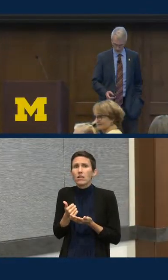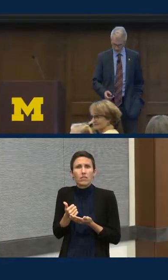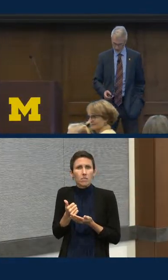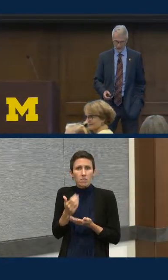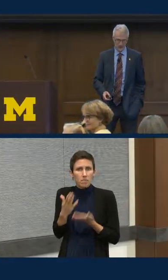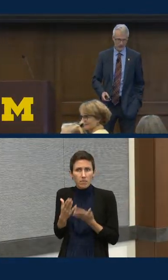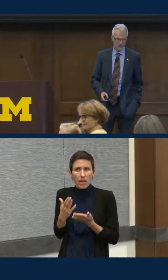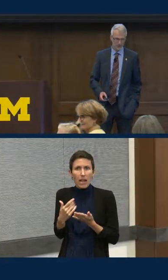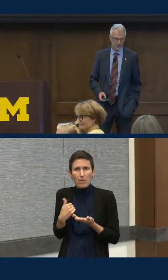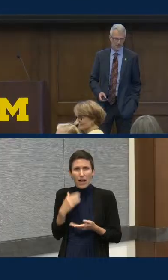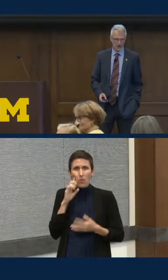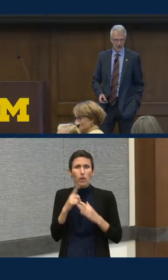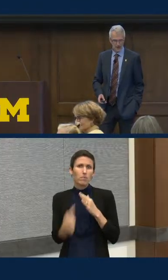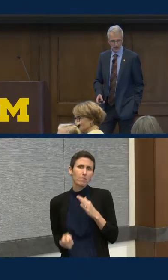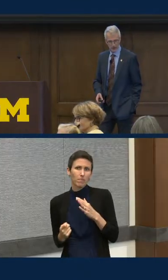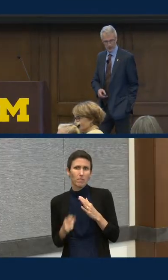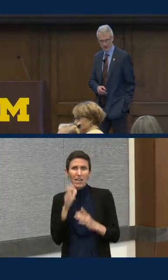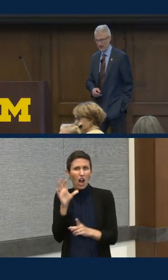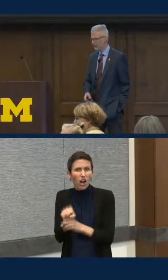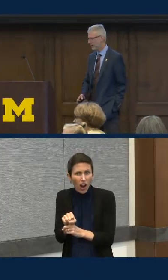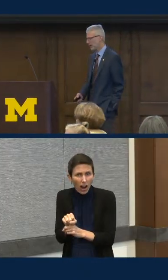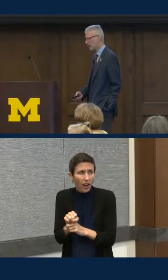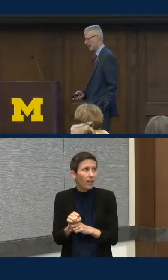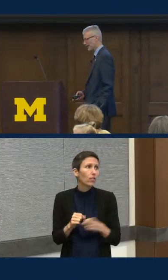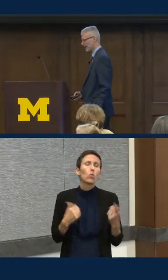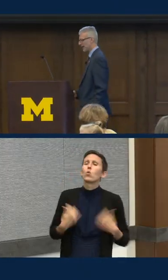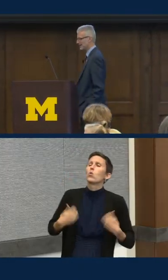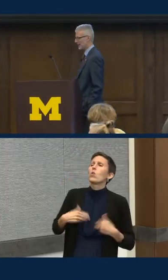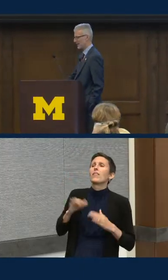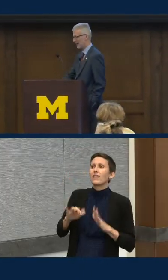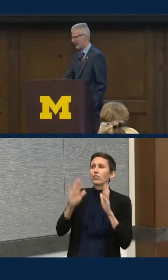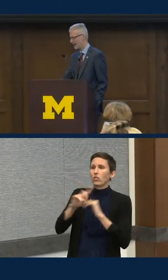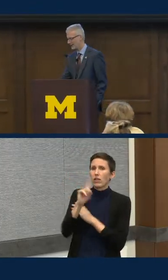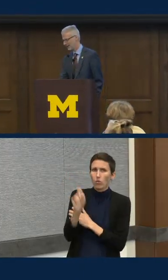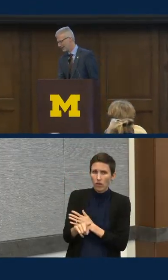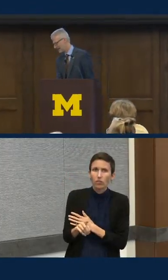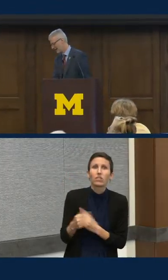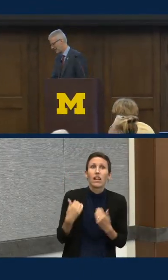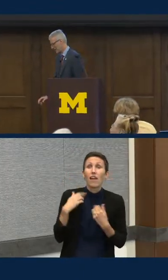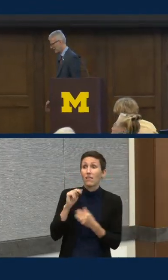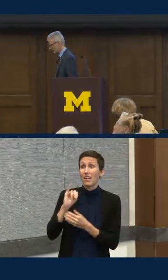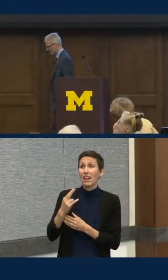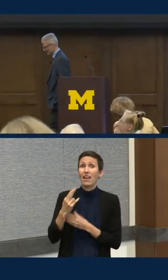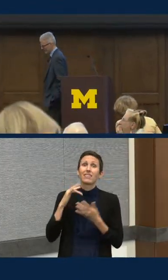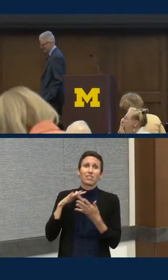in a case base and fall through the crack. I sat